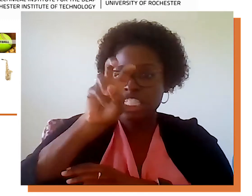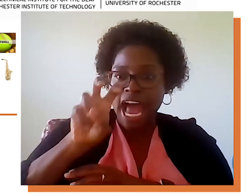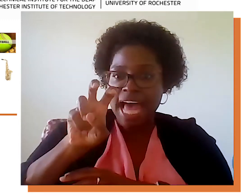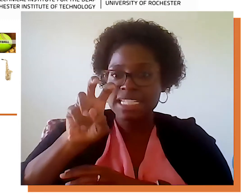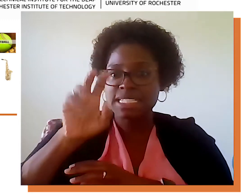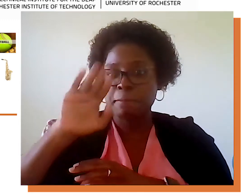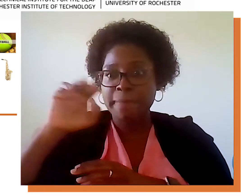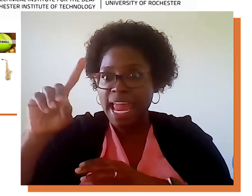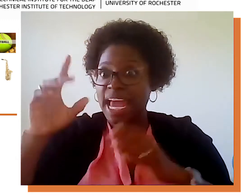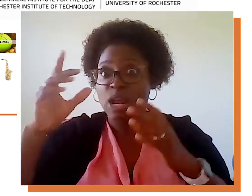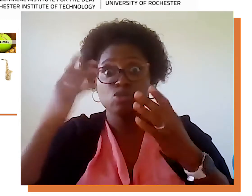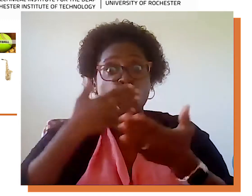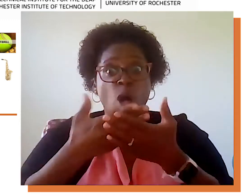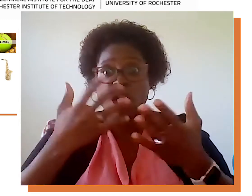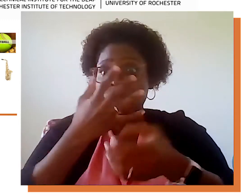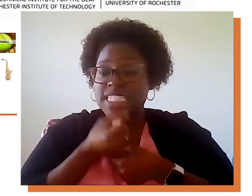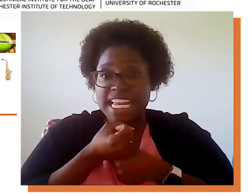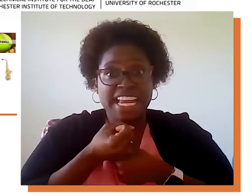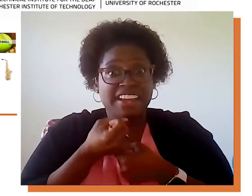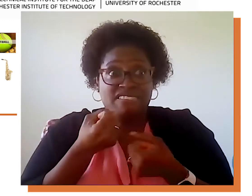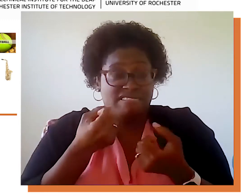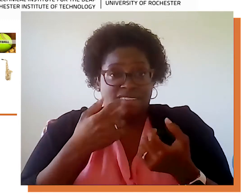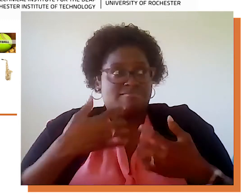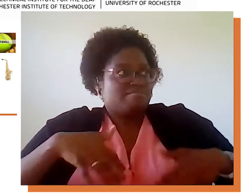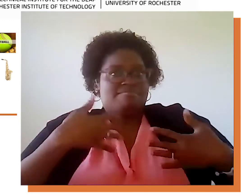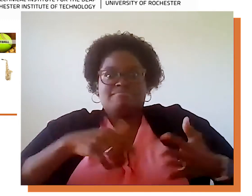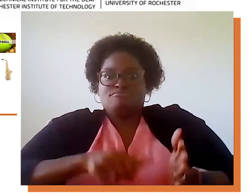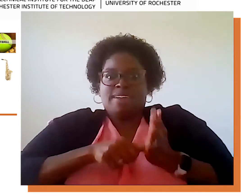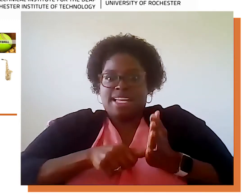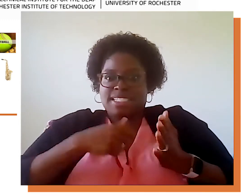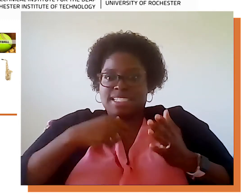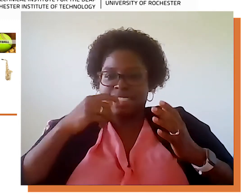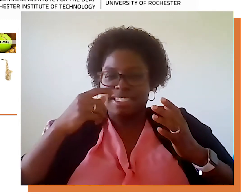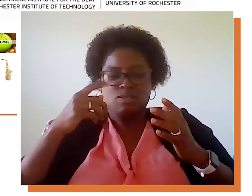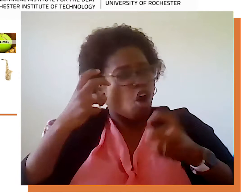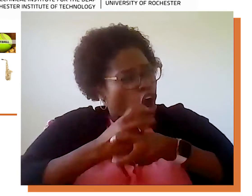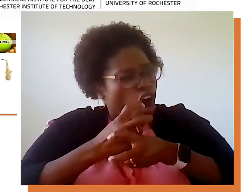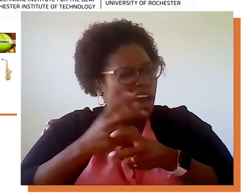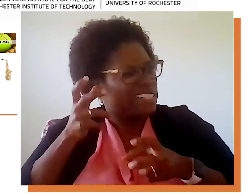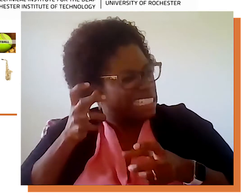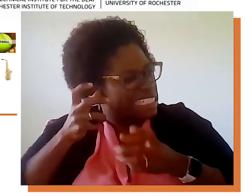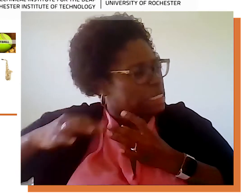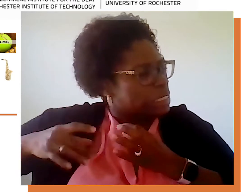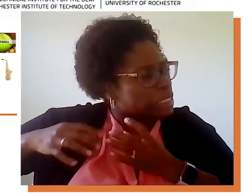for the jazz band. It was well received. I impressed myself. It was difficult for me